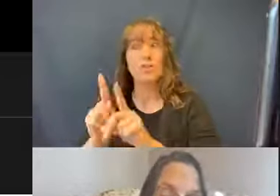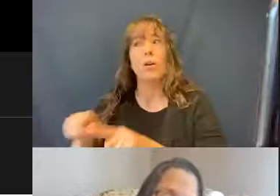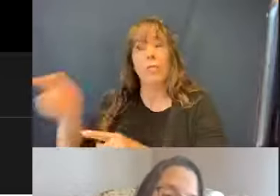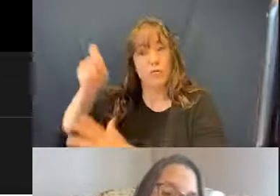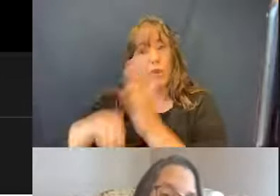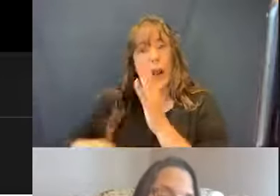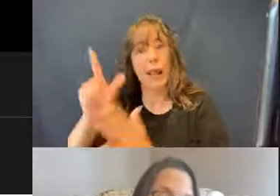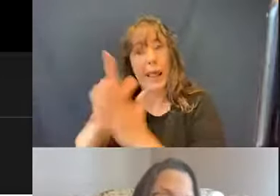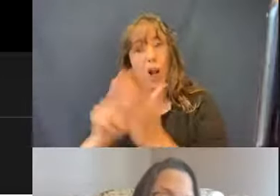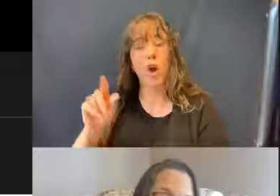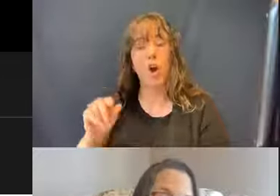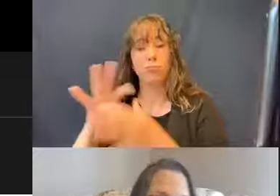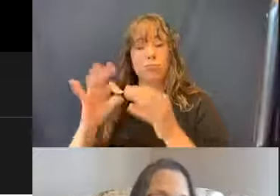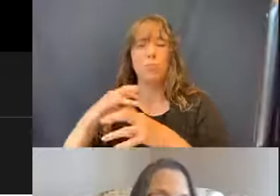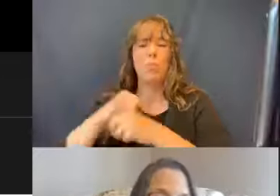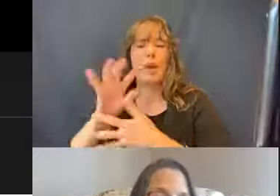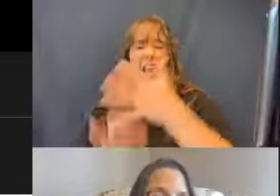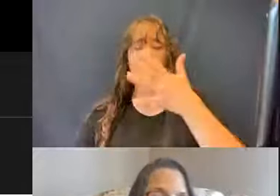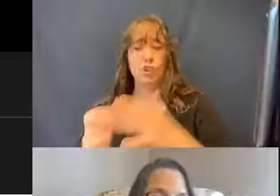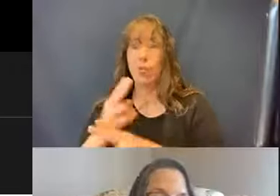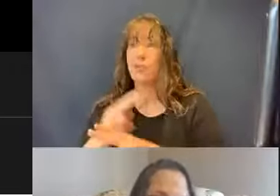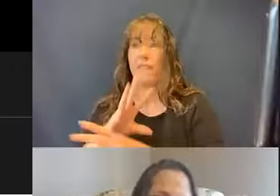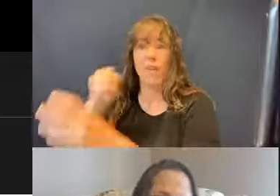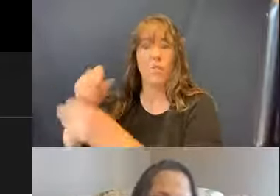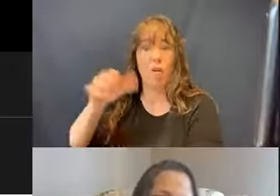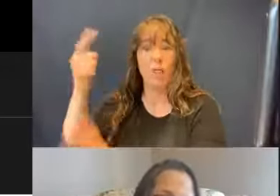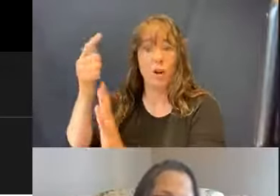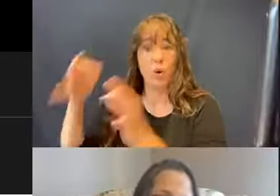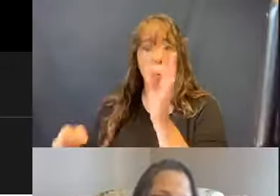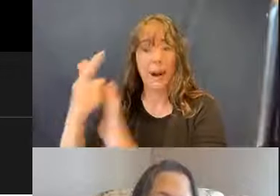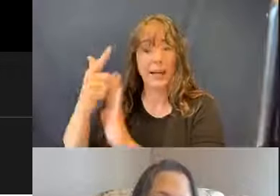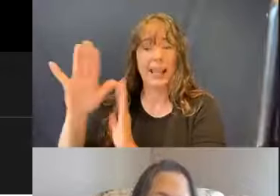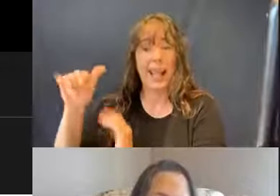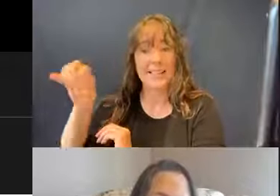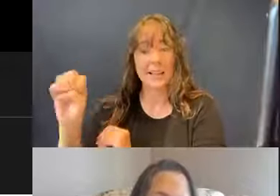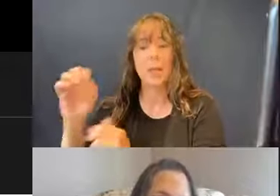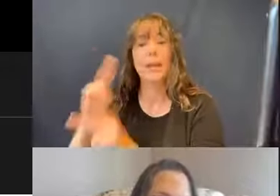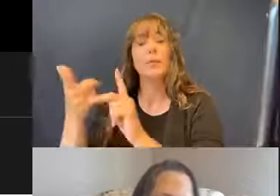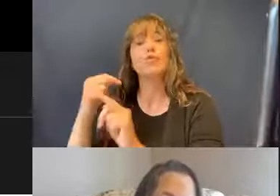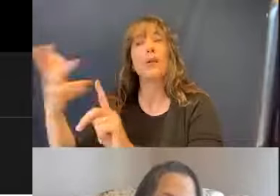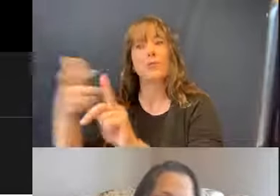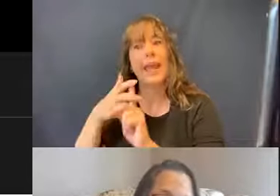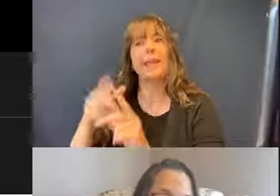been used in other court cases of people that are trying to obtain an education or employment